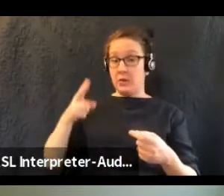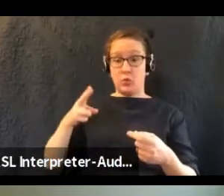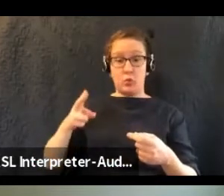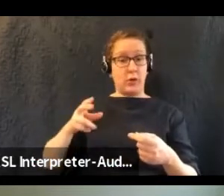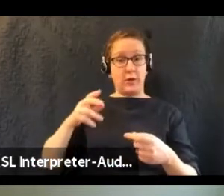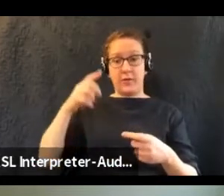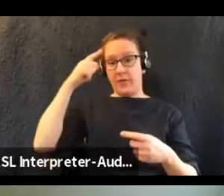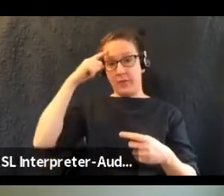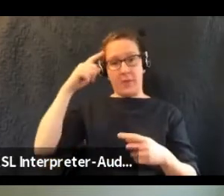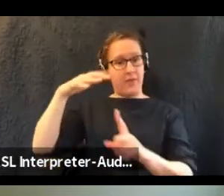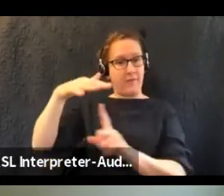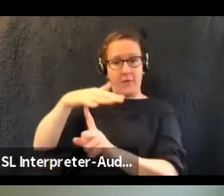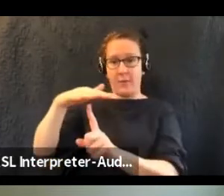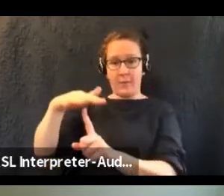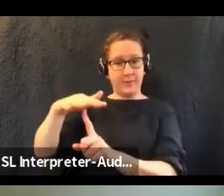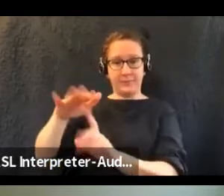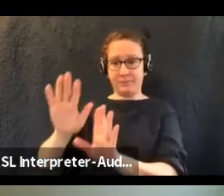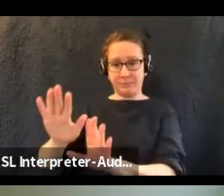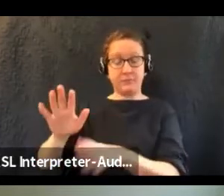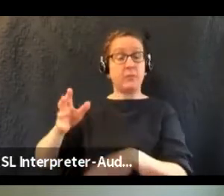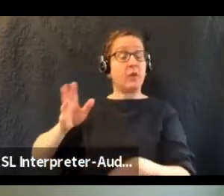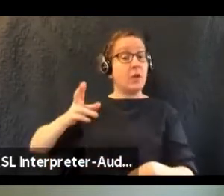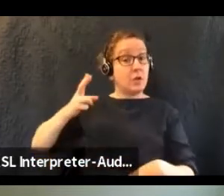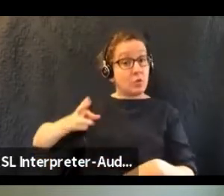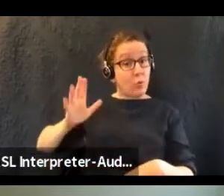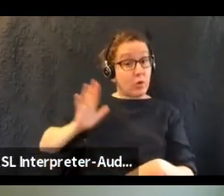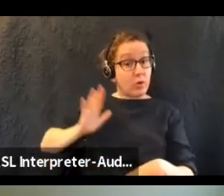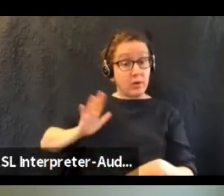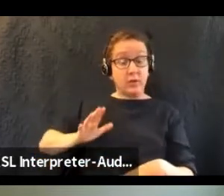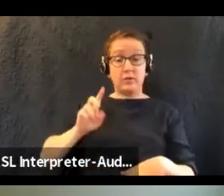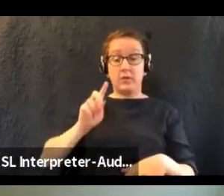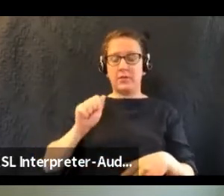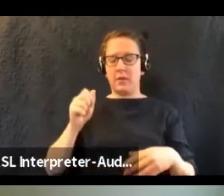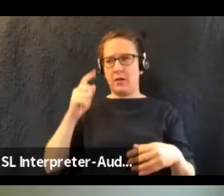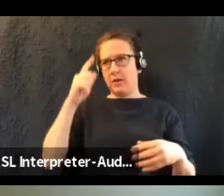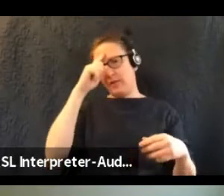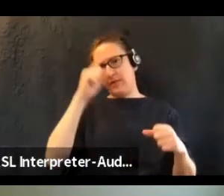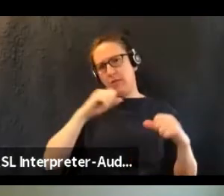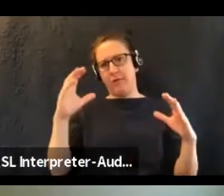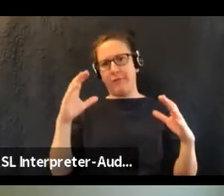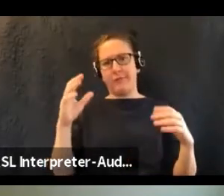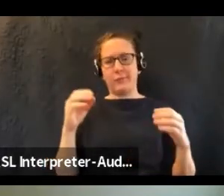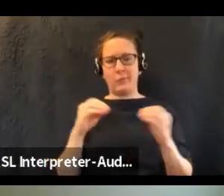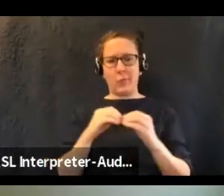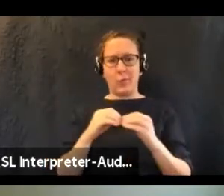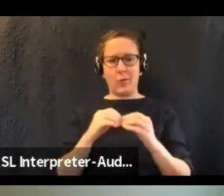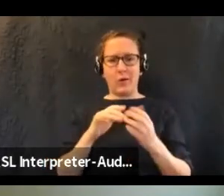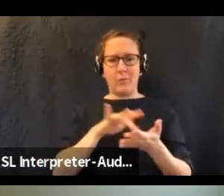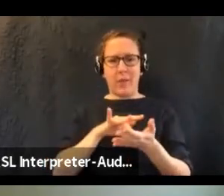Historically, disability has been thought of as from more of a medical model, or sometimes